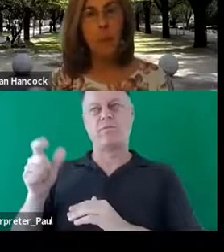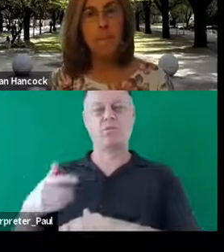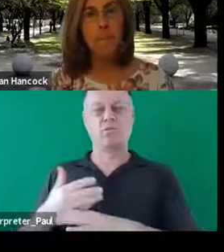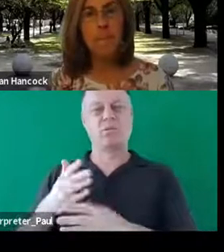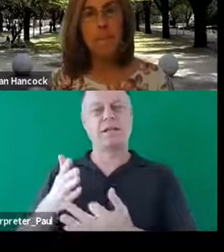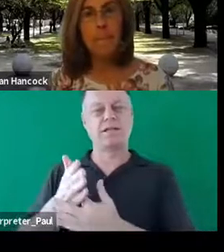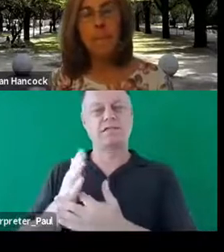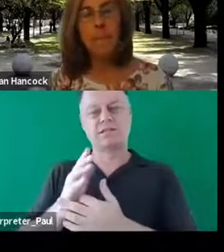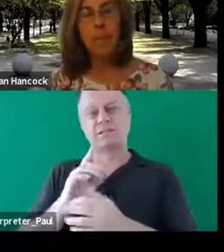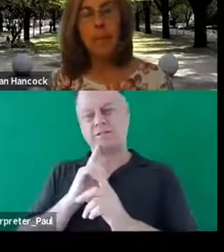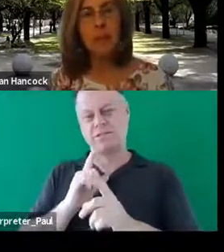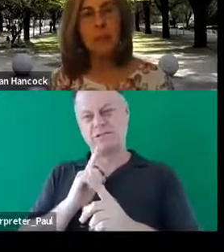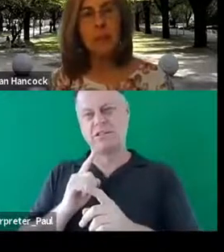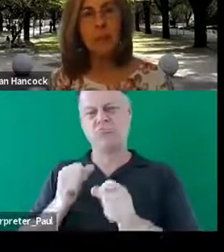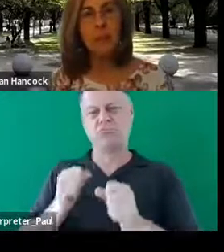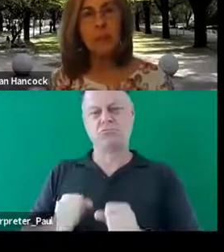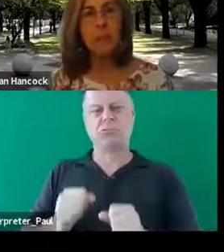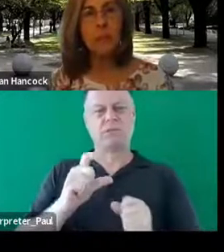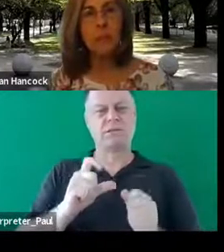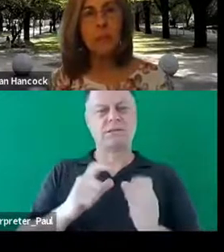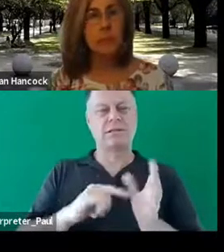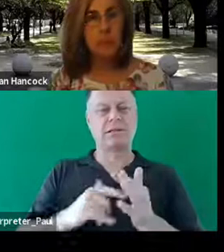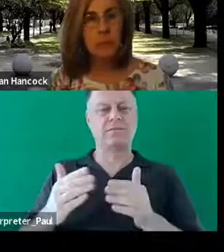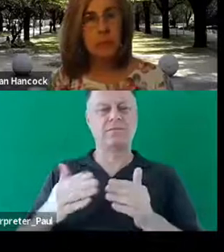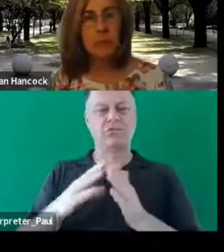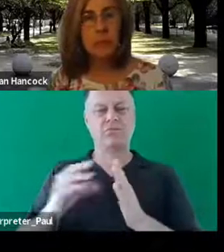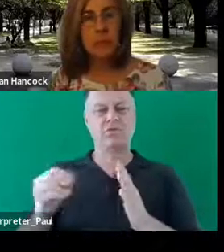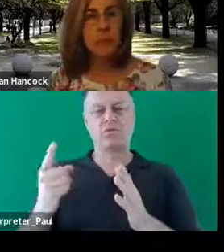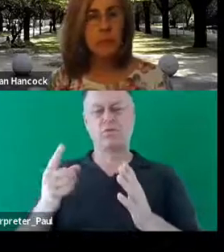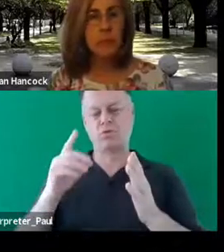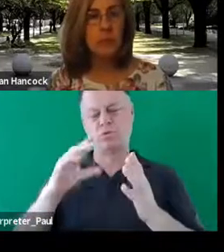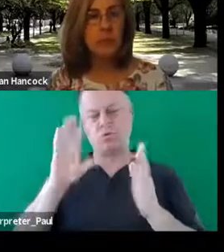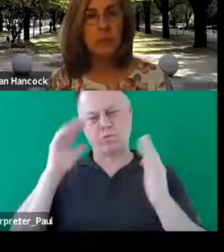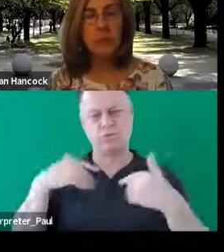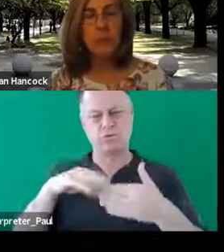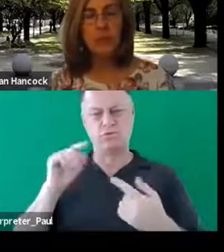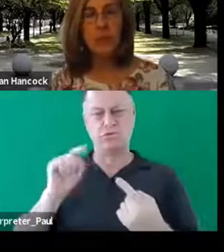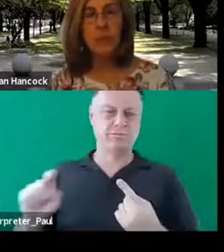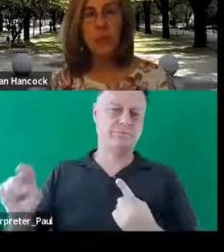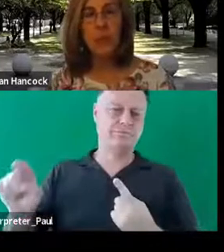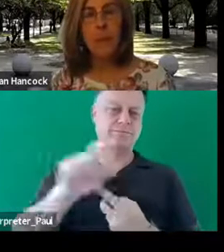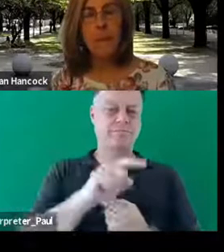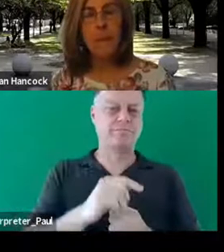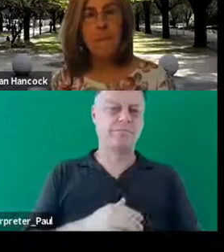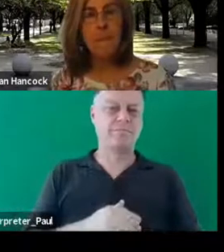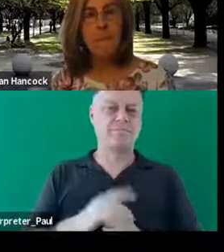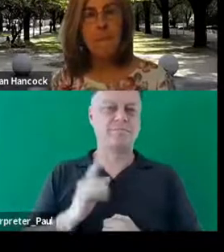a case management model for some students with autism, but the demand was really outstripping